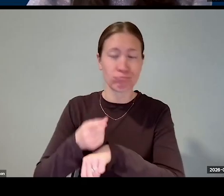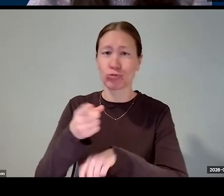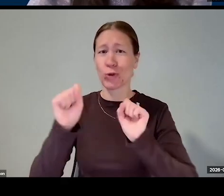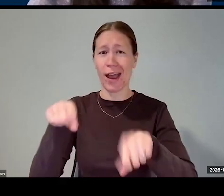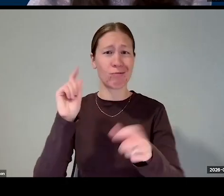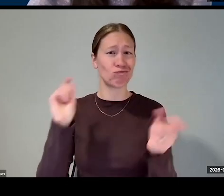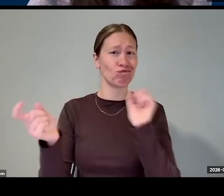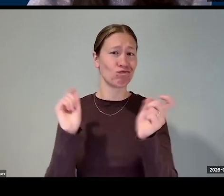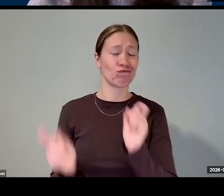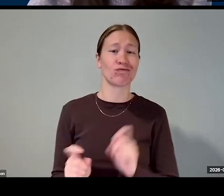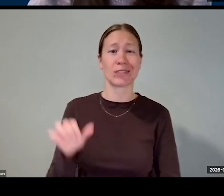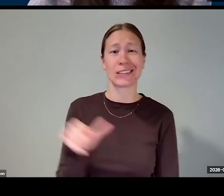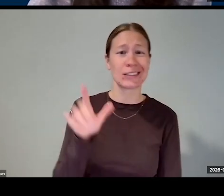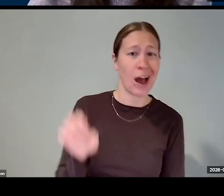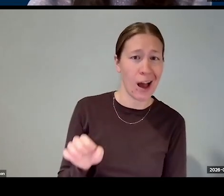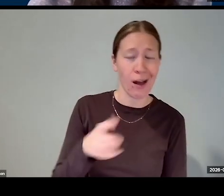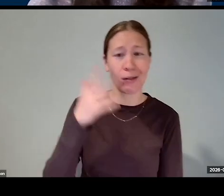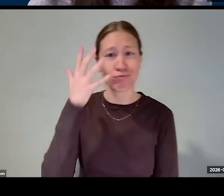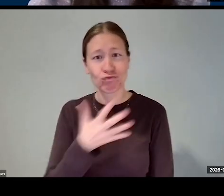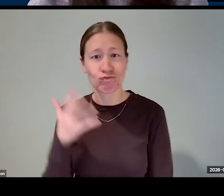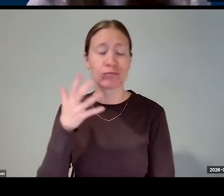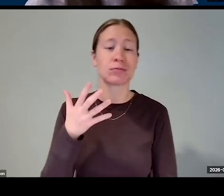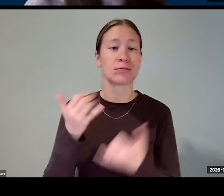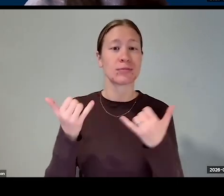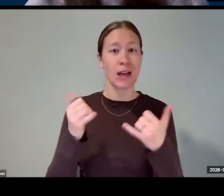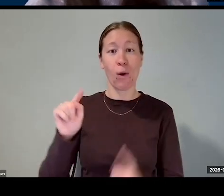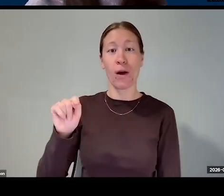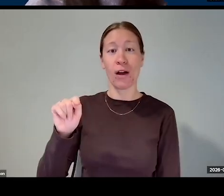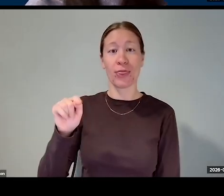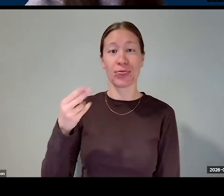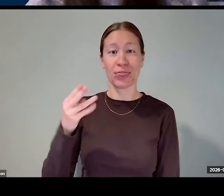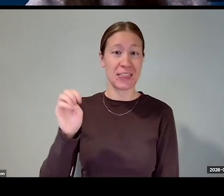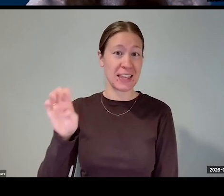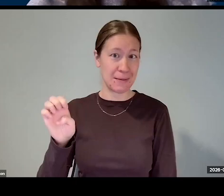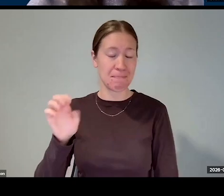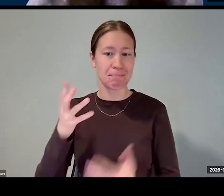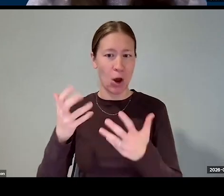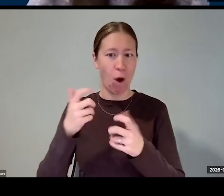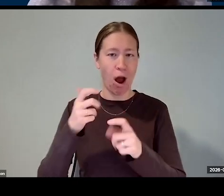So I might go to my theme slide for this one so that they're consistent across the entire deck